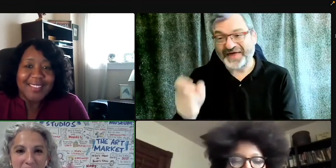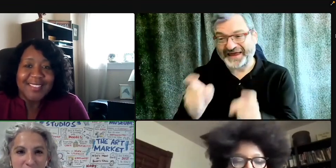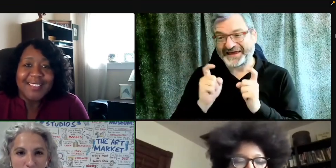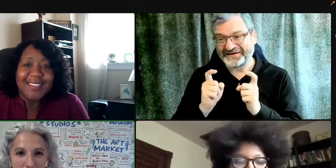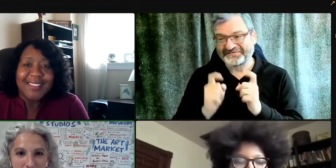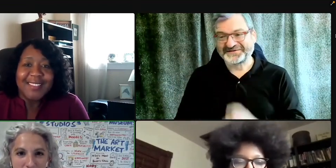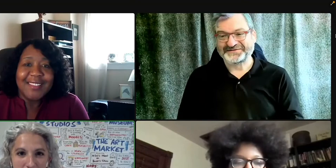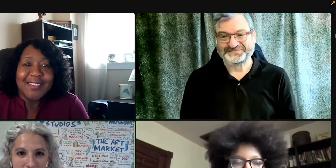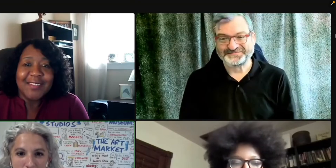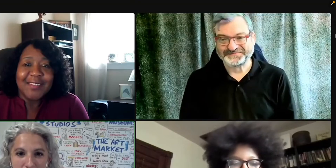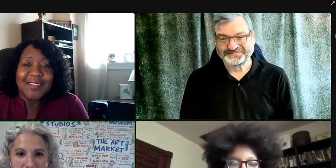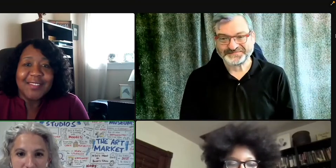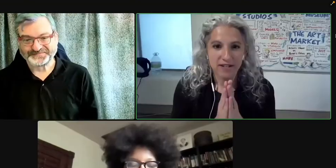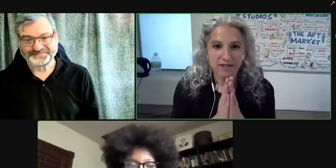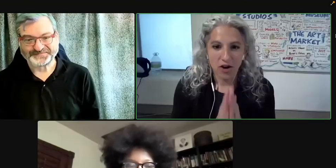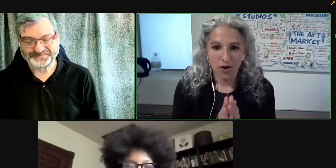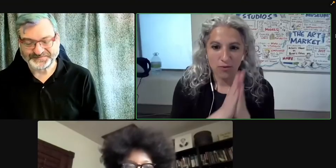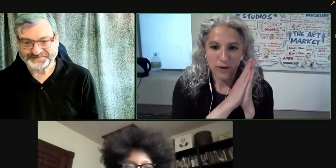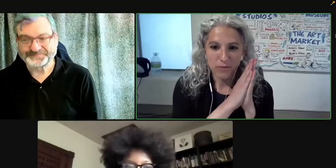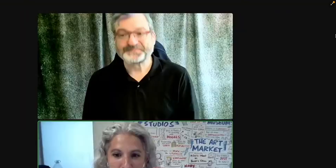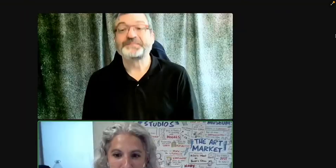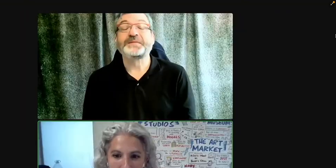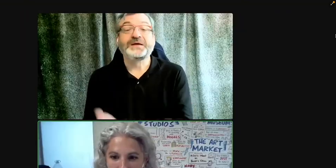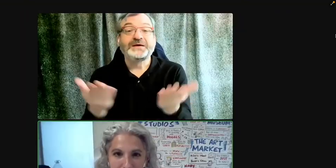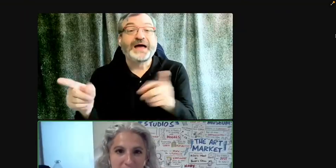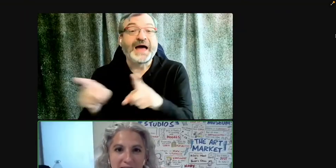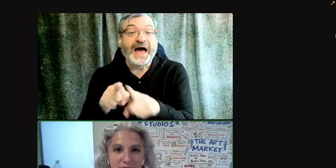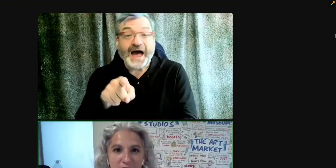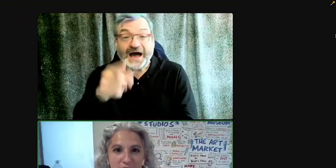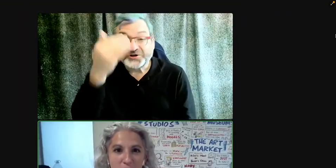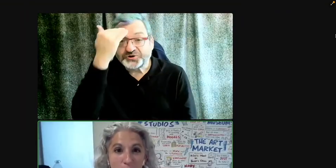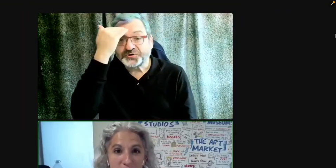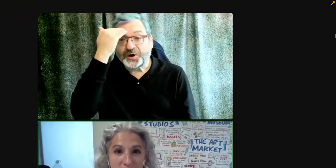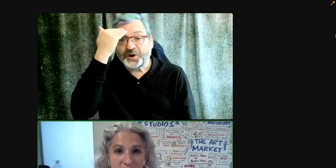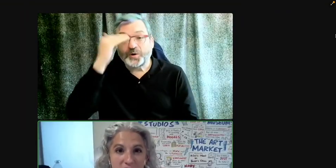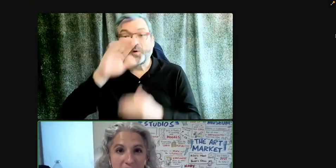As you all hopefully know, we will all come together for questions